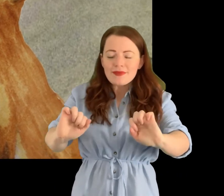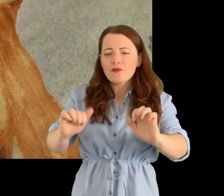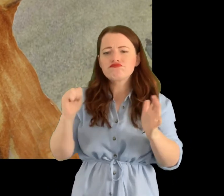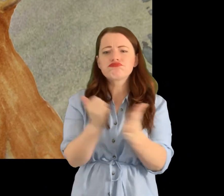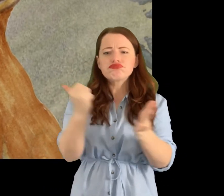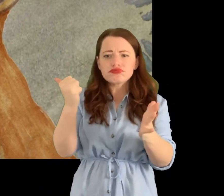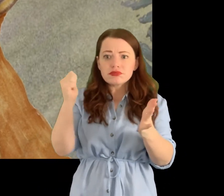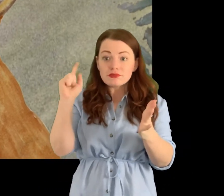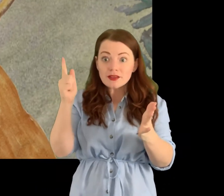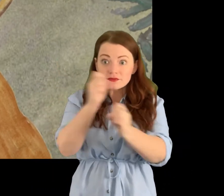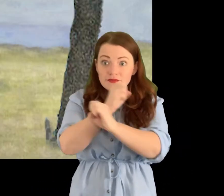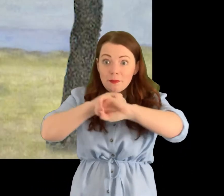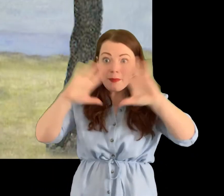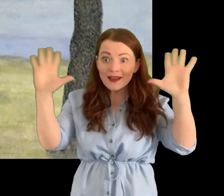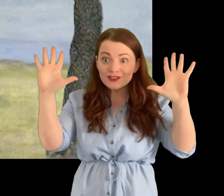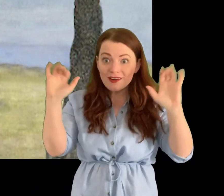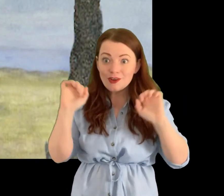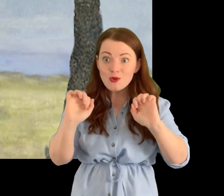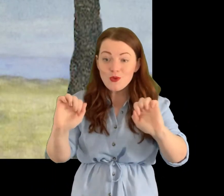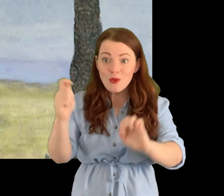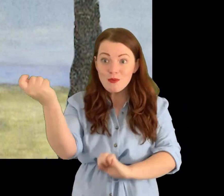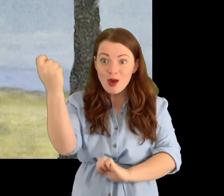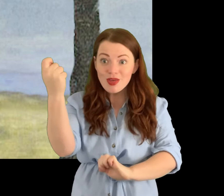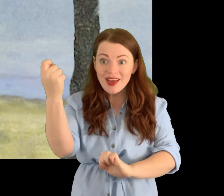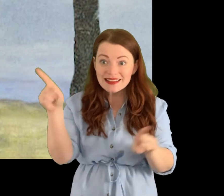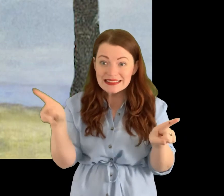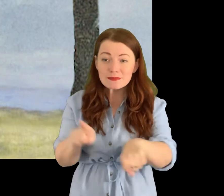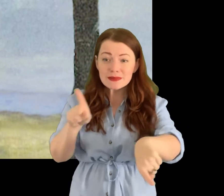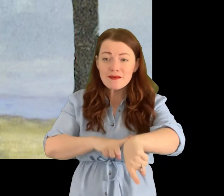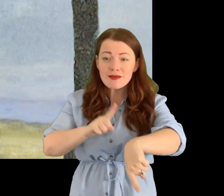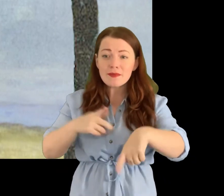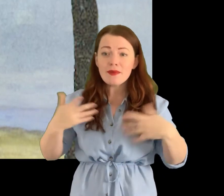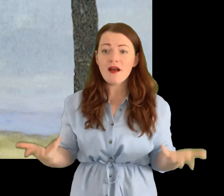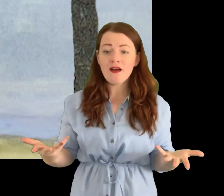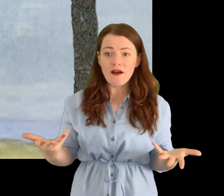But imagine it being your birthday at the same time